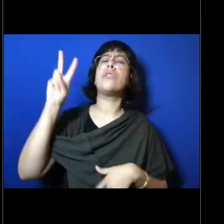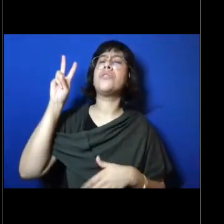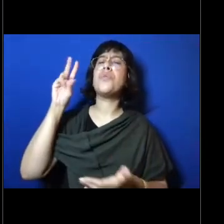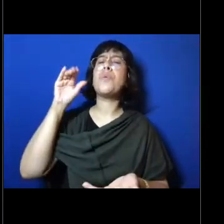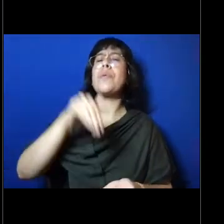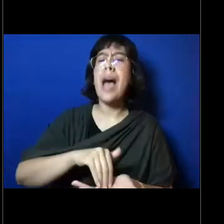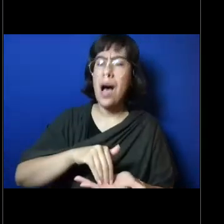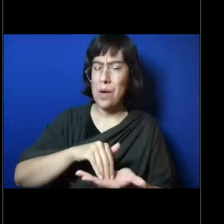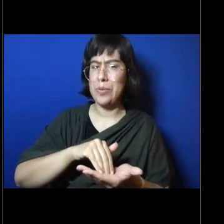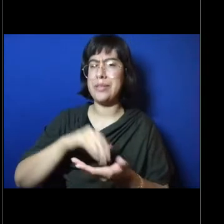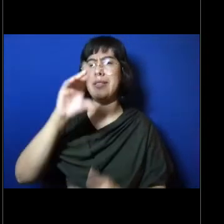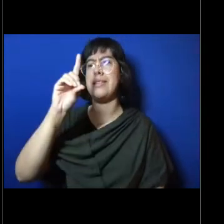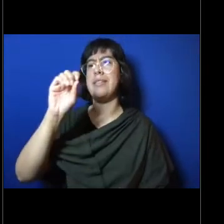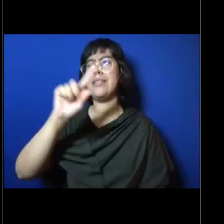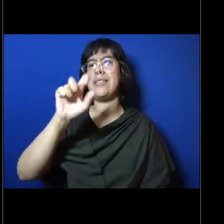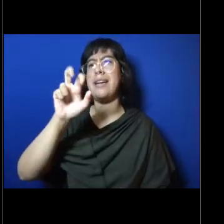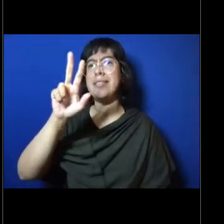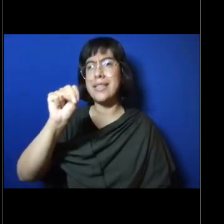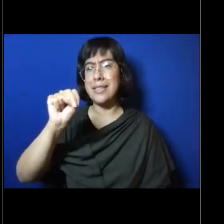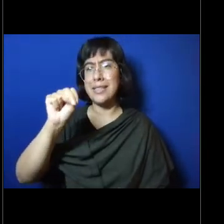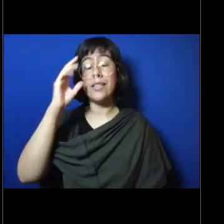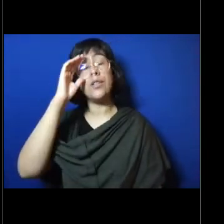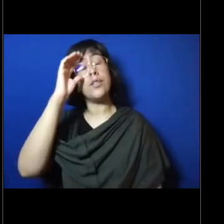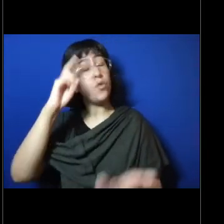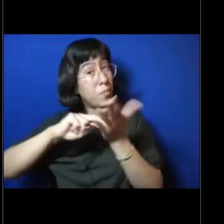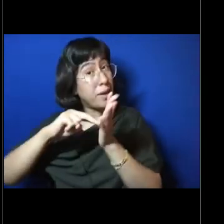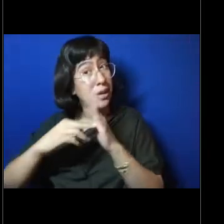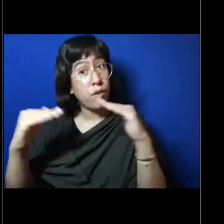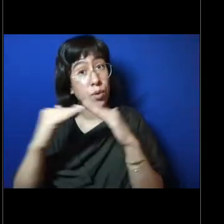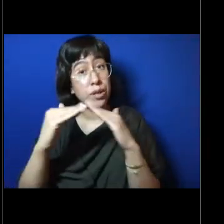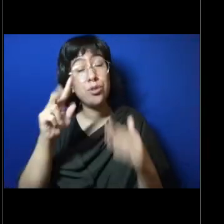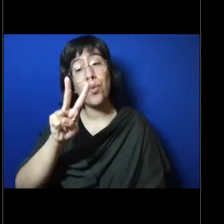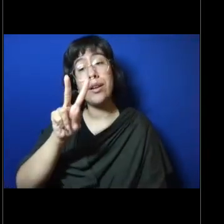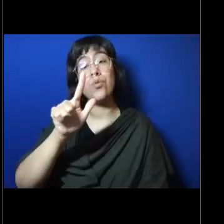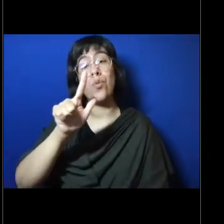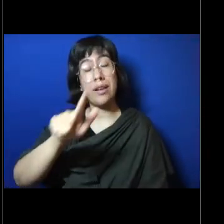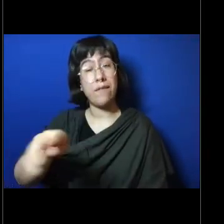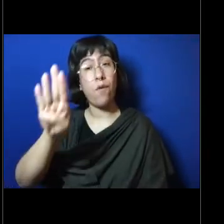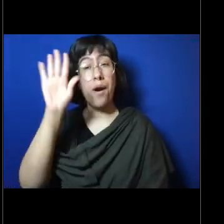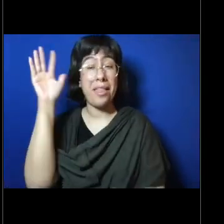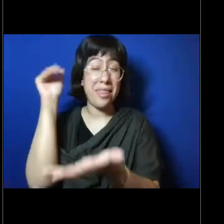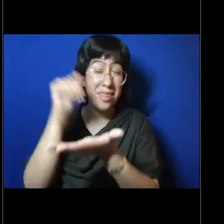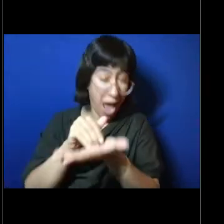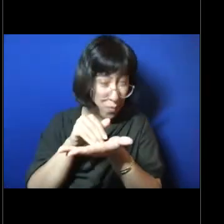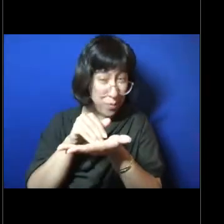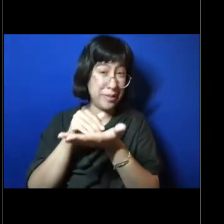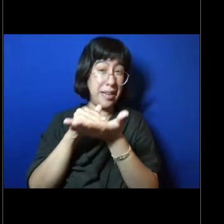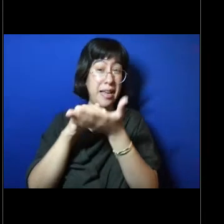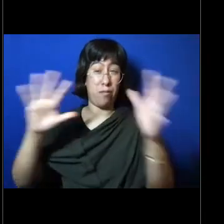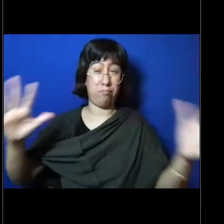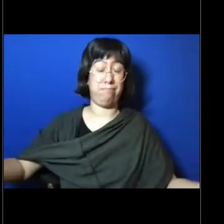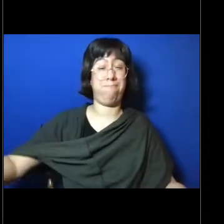So that's 24,000 abalone that he took off of this site before he stopped going there, and the reason he stopped going there